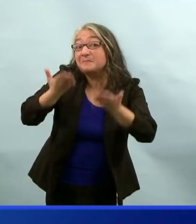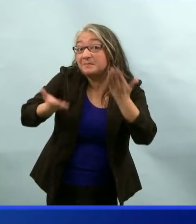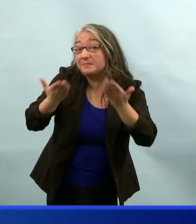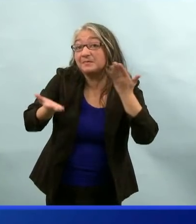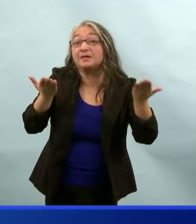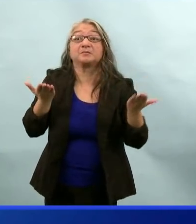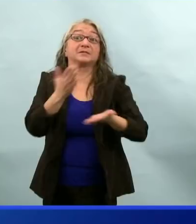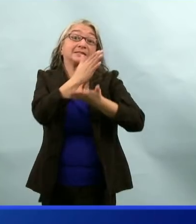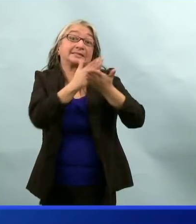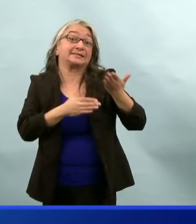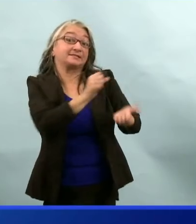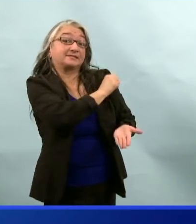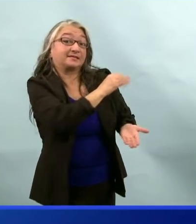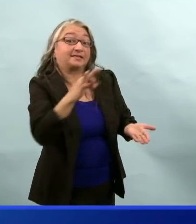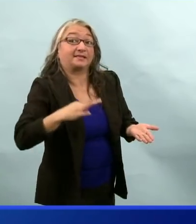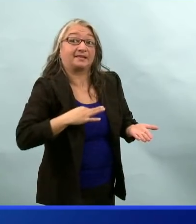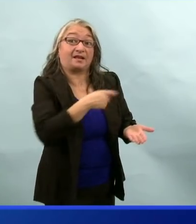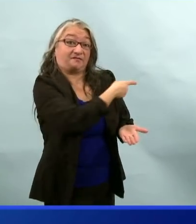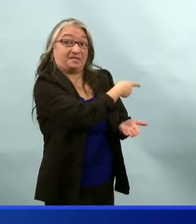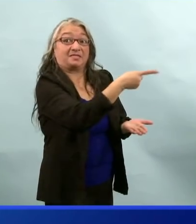back into the unit by reducing services